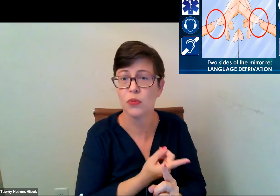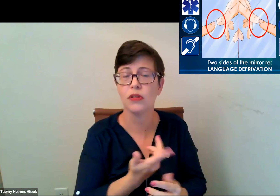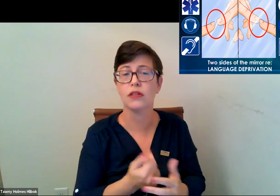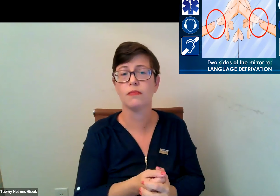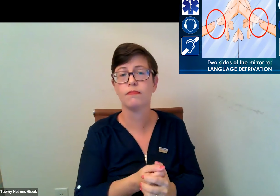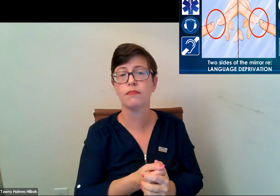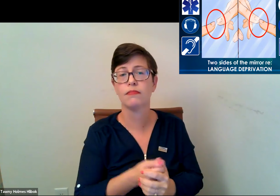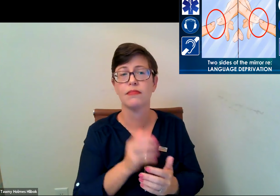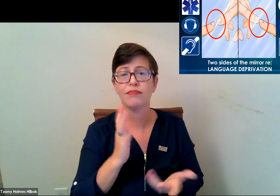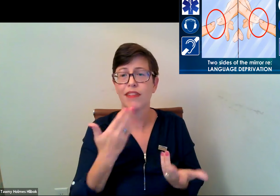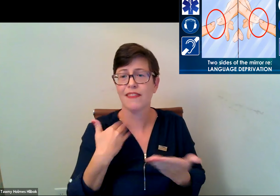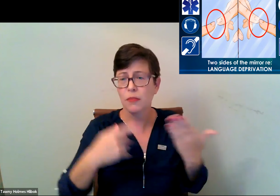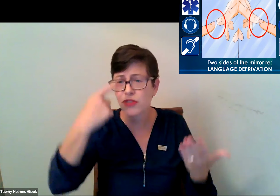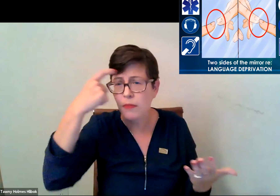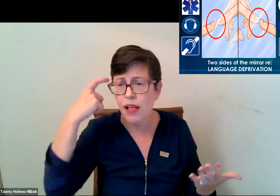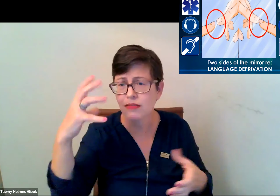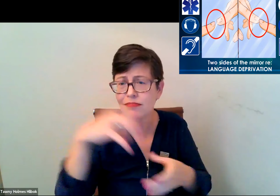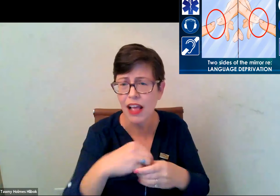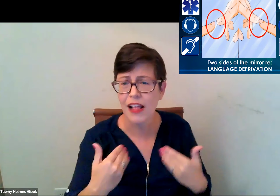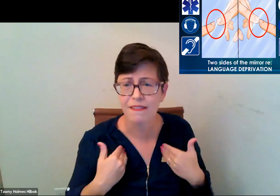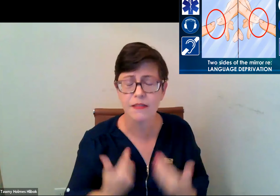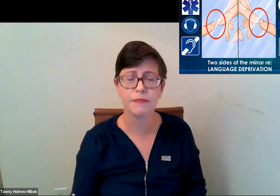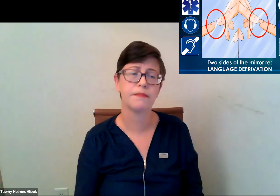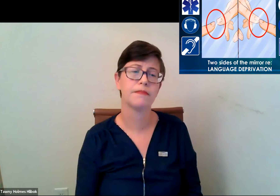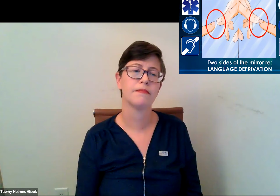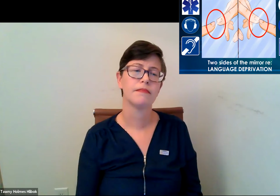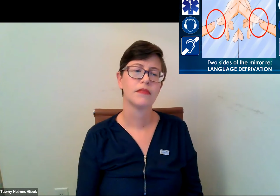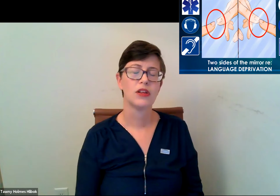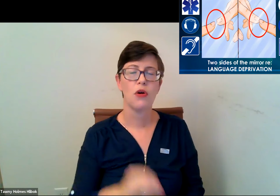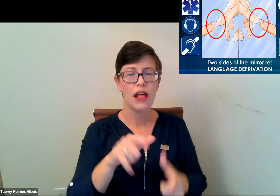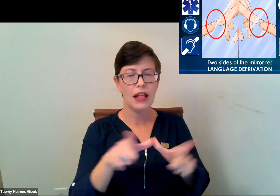That we are told, all the things that we see in our world, sometimes involving